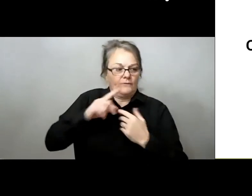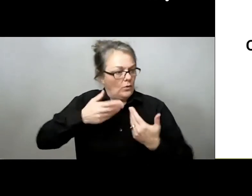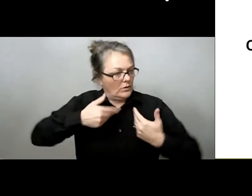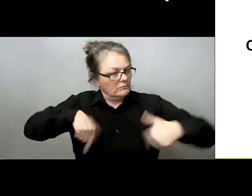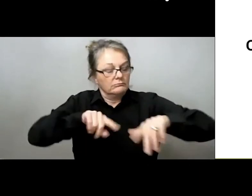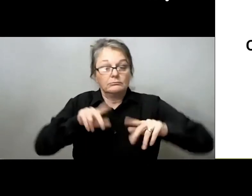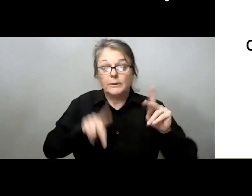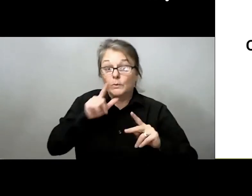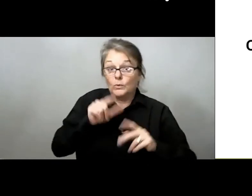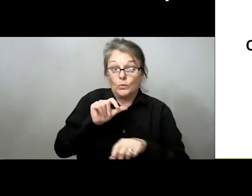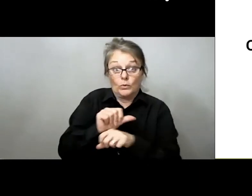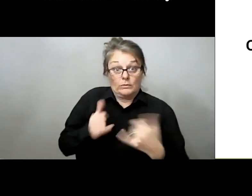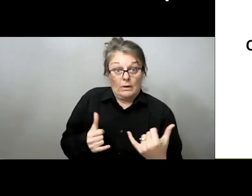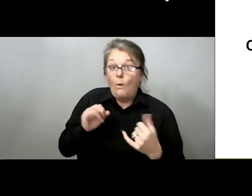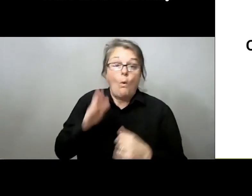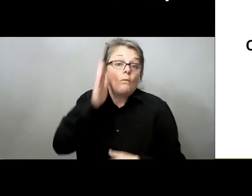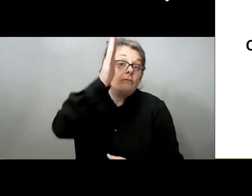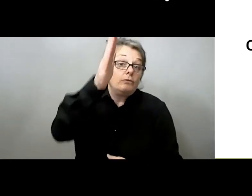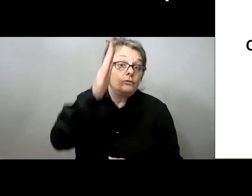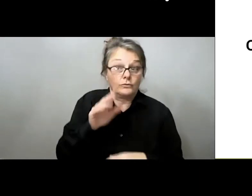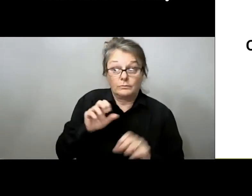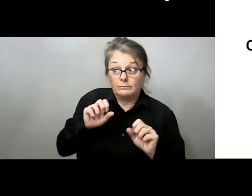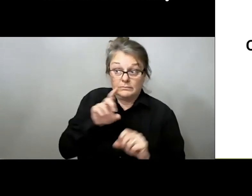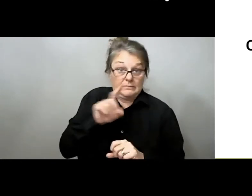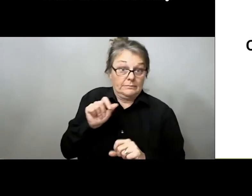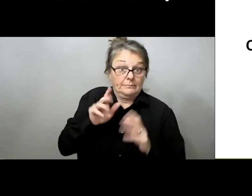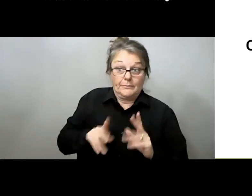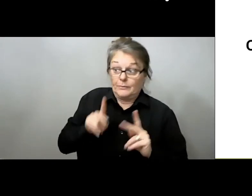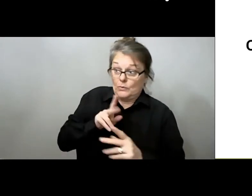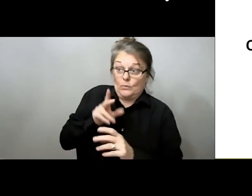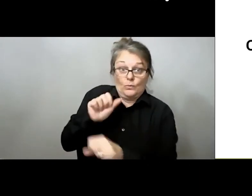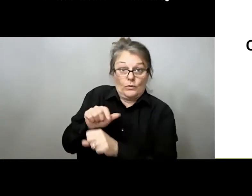THE STANDARD APPLIES TO PAID WORKERS BUT NOT TO VOLUNTEERS.